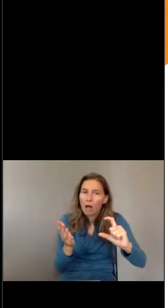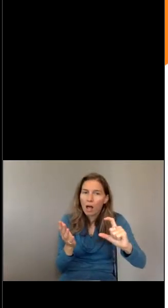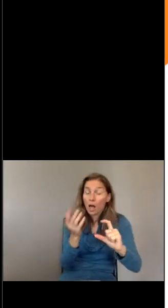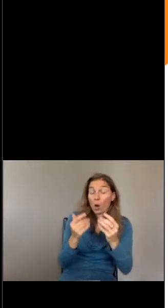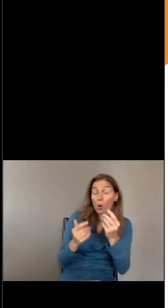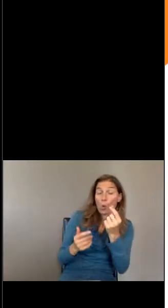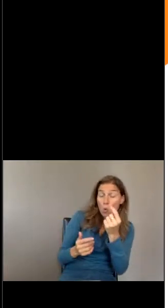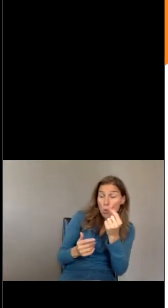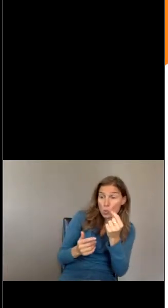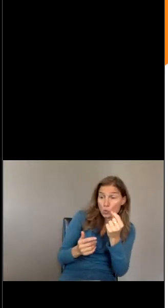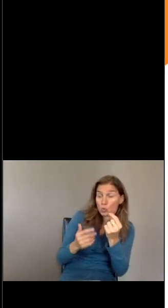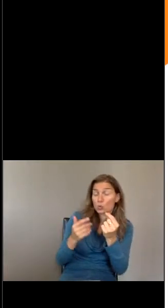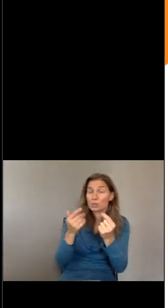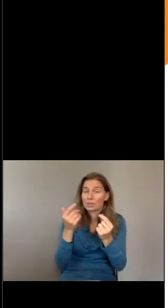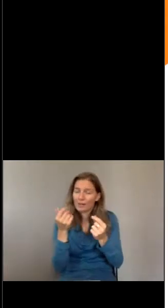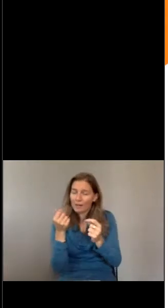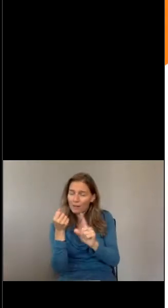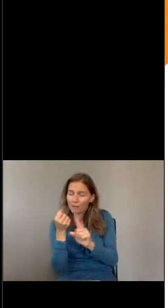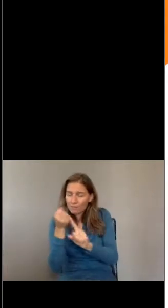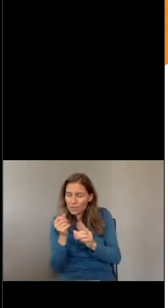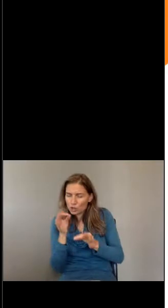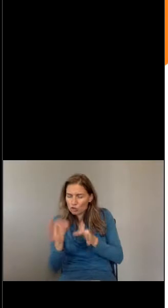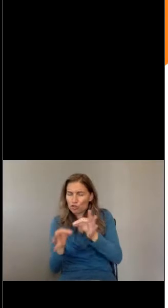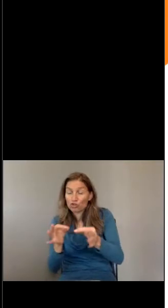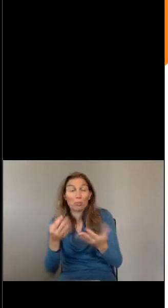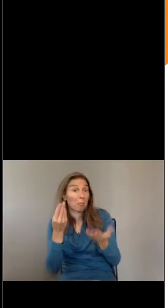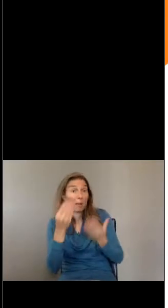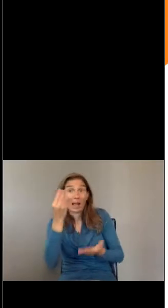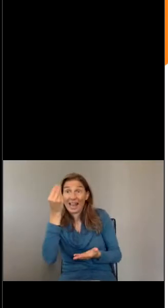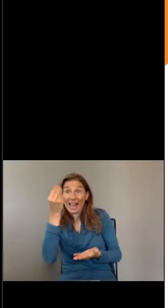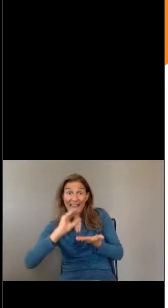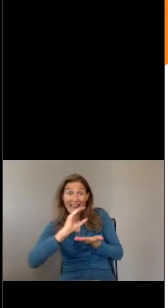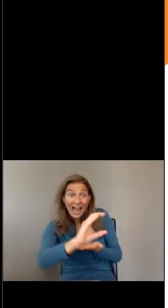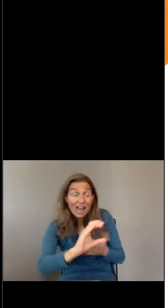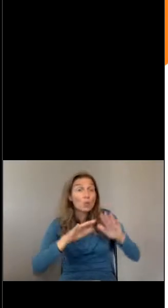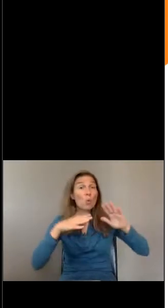and in services by which we can address these costs.